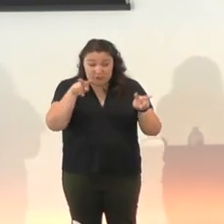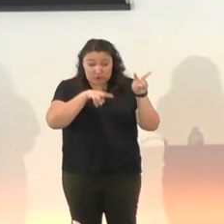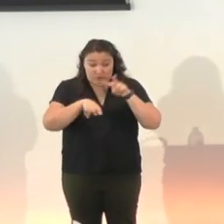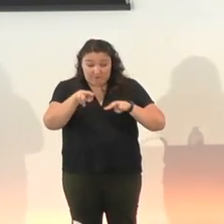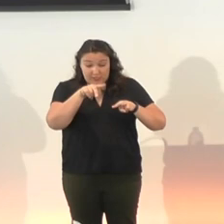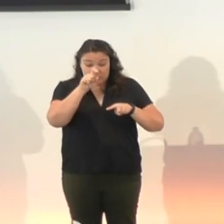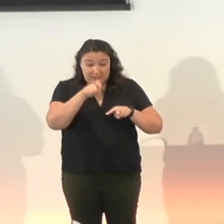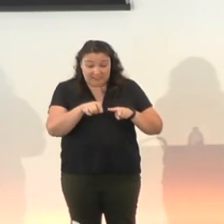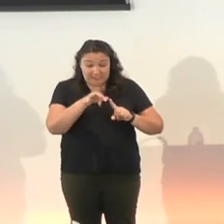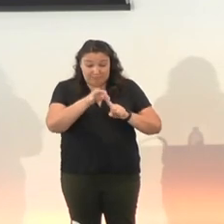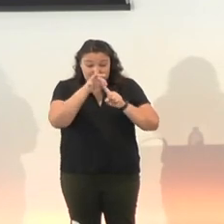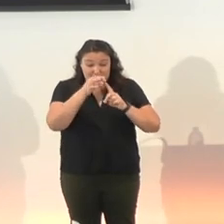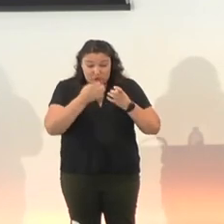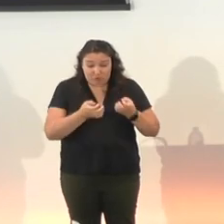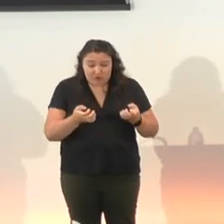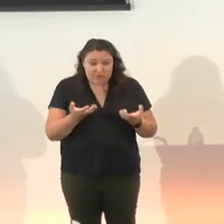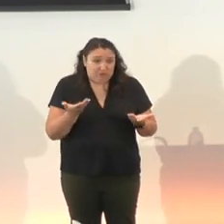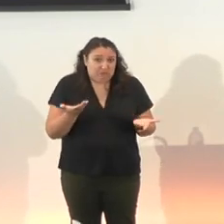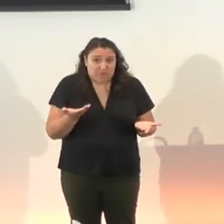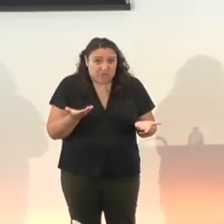equipment or something like that. There is no reason they couldn't use it, it does not have